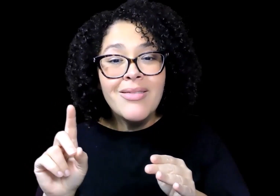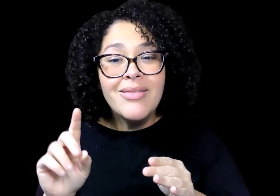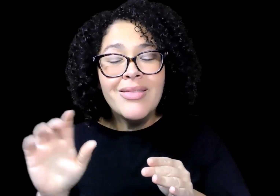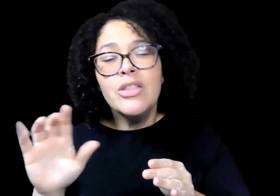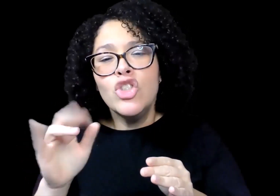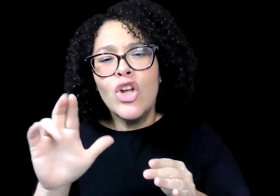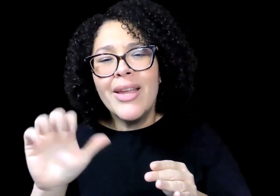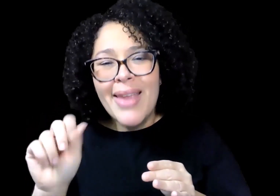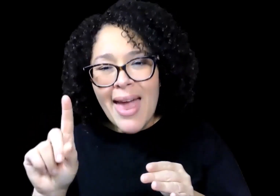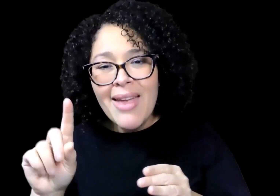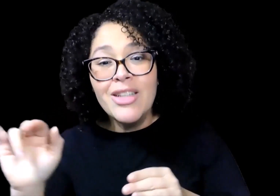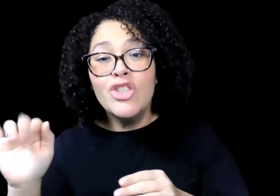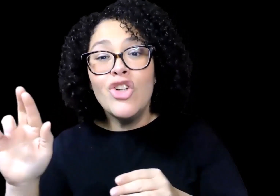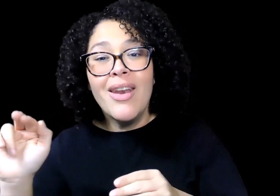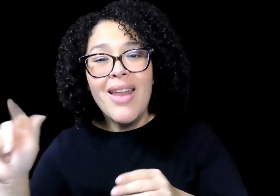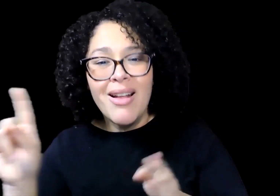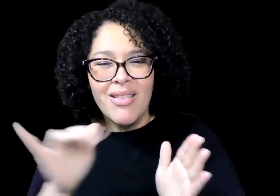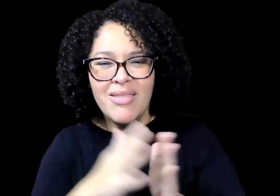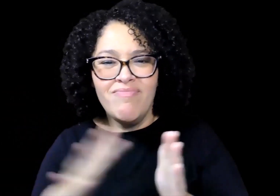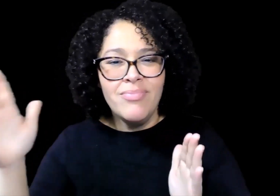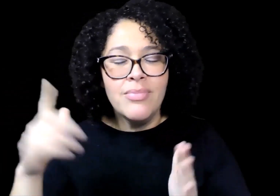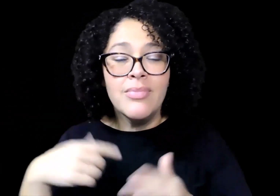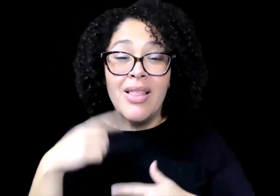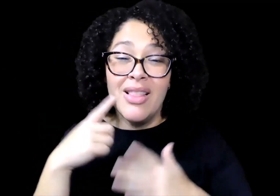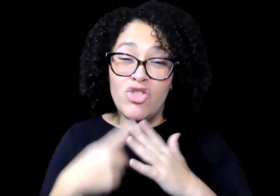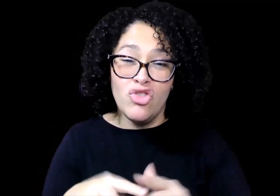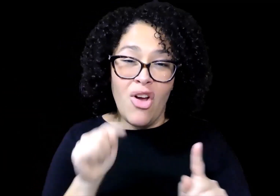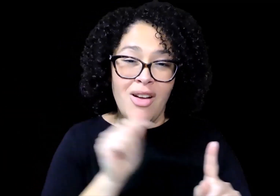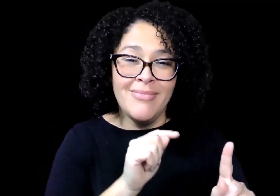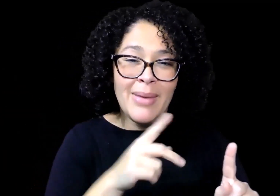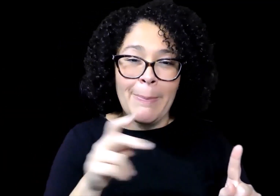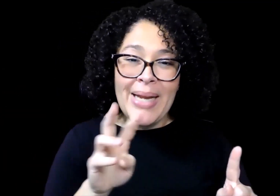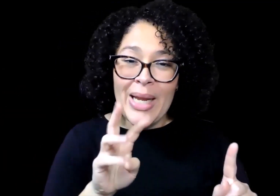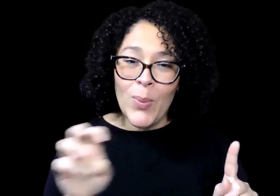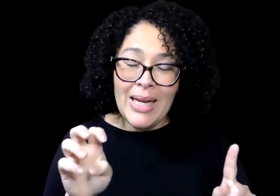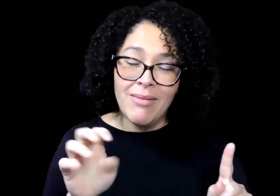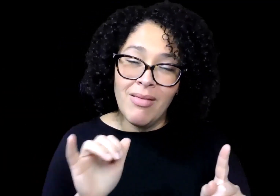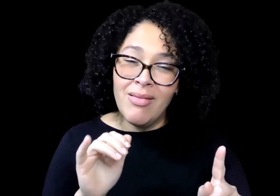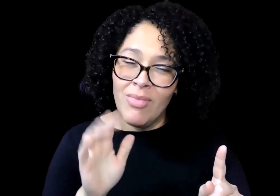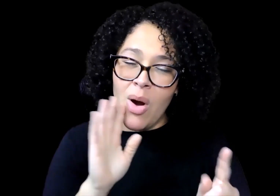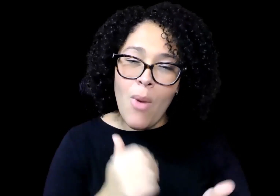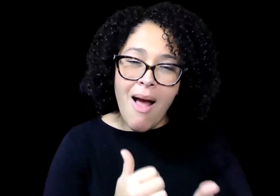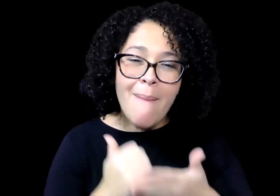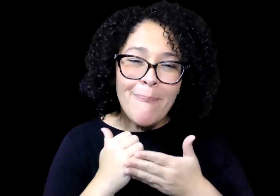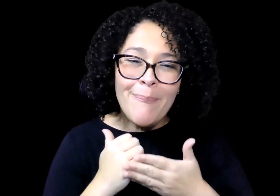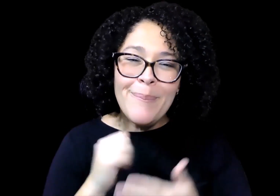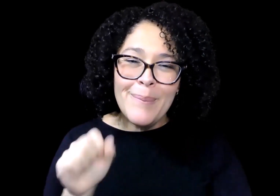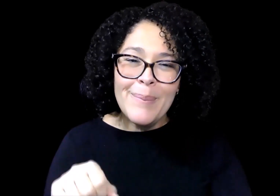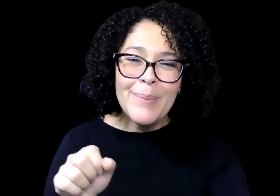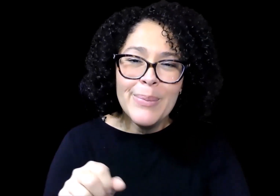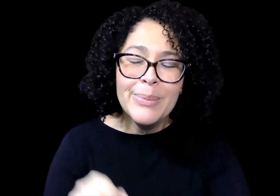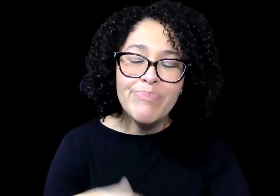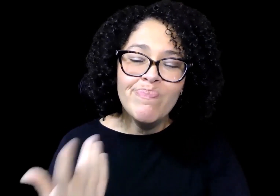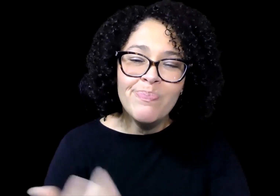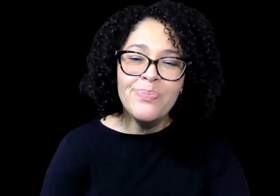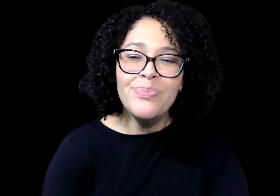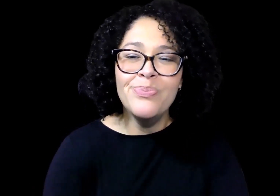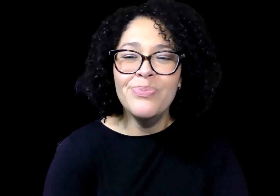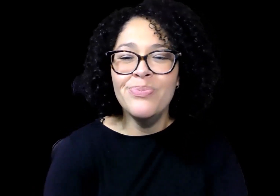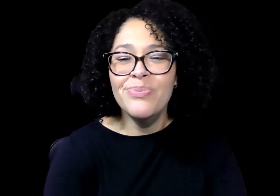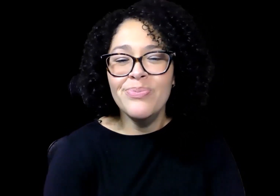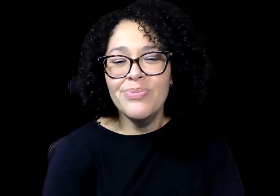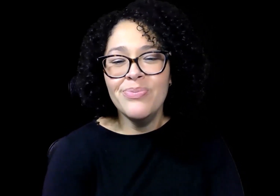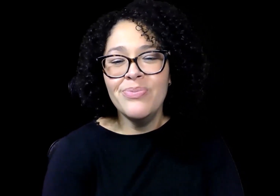led to Junior NAD so start there with the little ones in elementary school that that'll help a lot